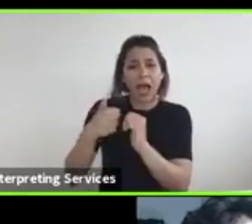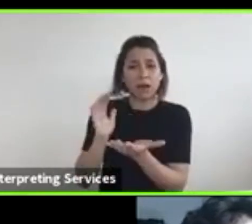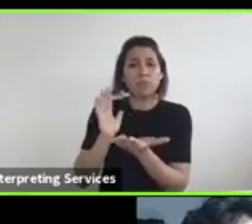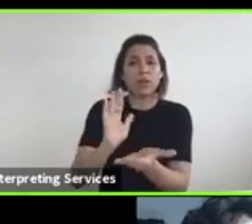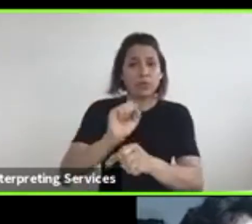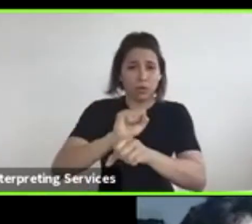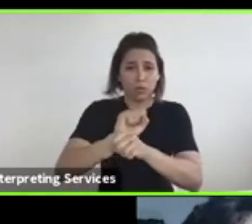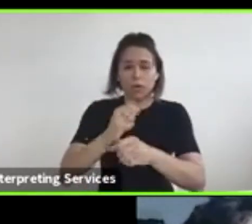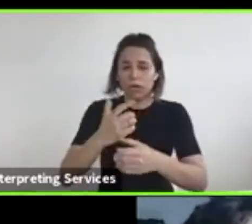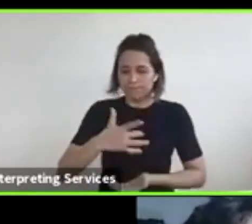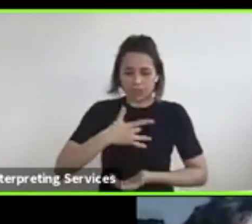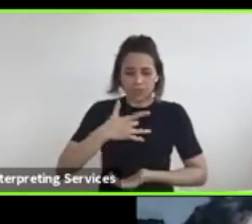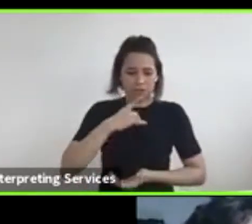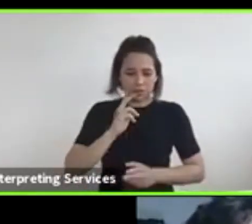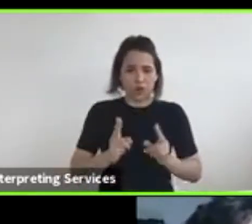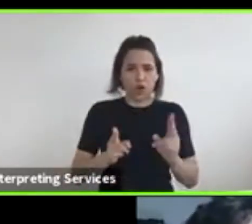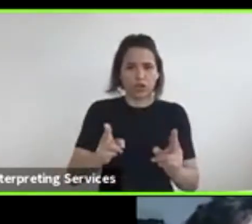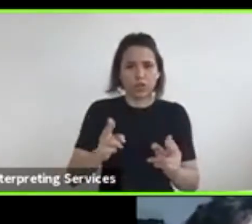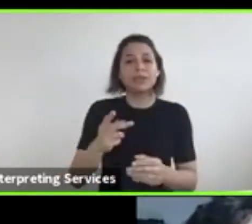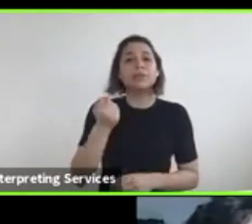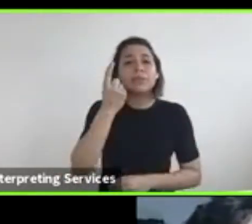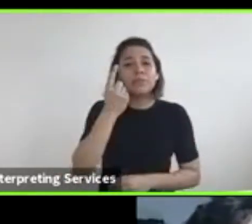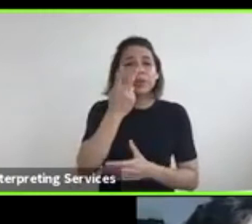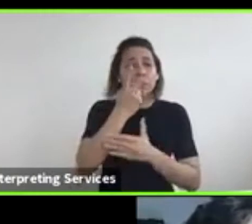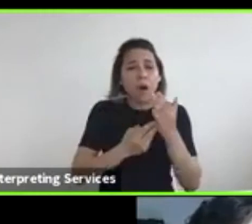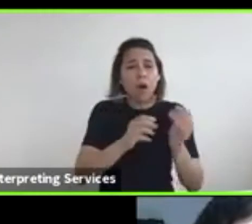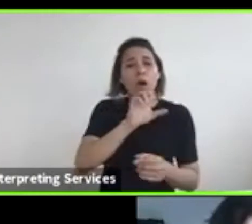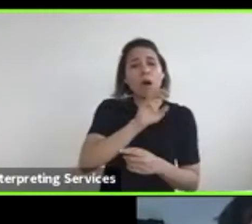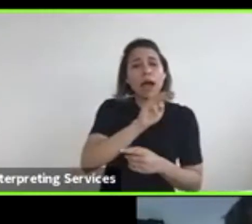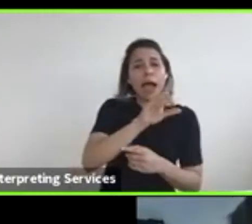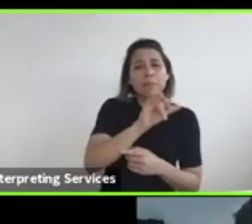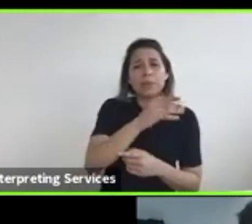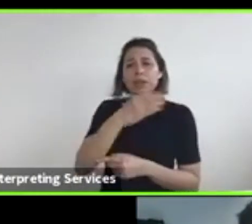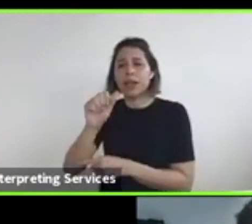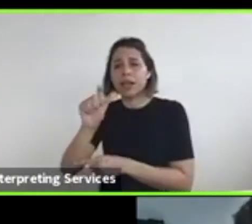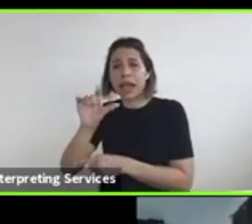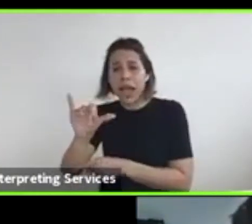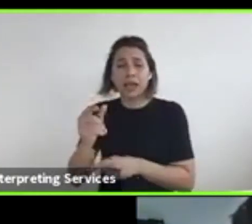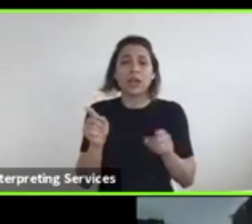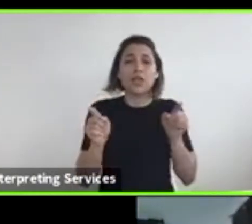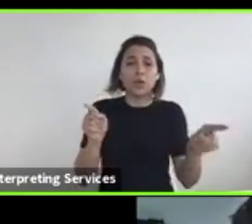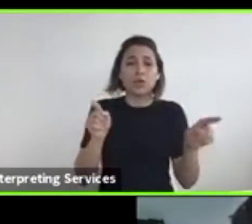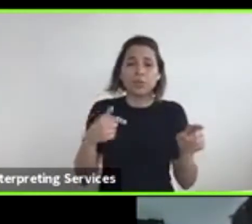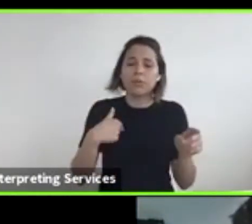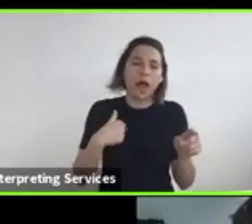BOTH EMILY, AND ALI ARE TWO PEOPLE, WHO I HAVE DEEPLY ADMIRED AND WATCHED FROM AFAR,